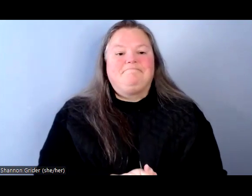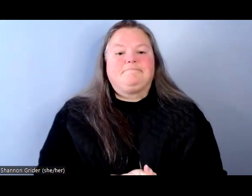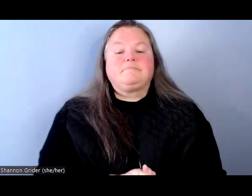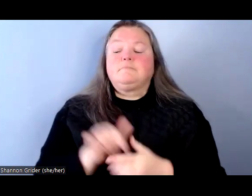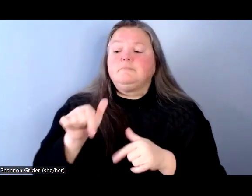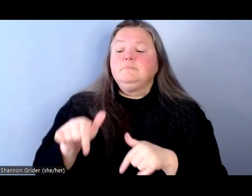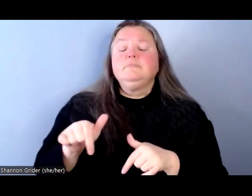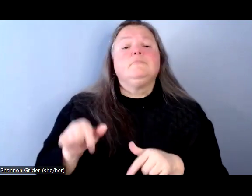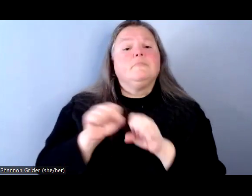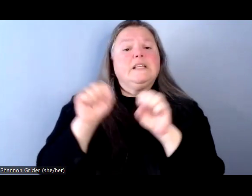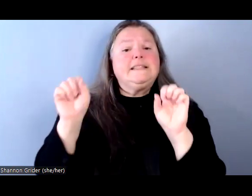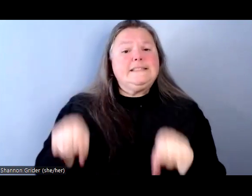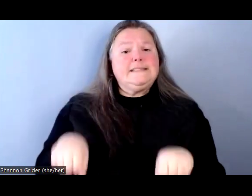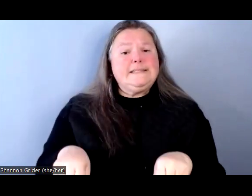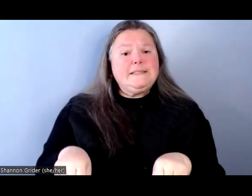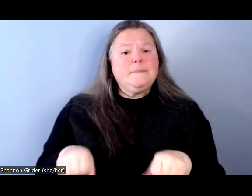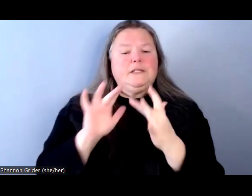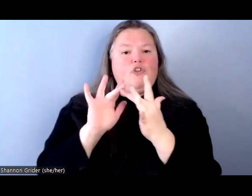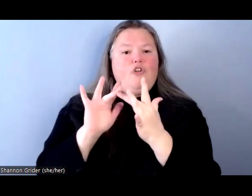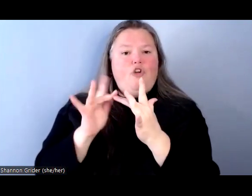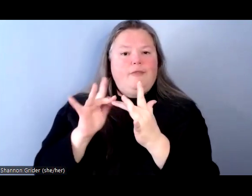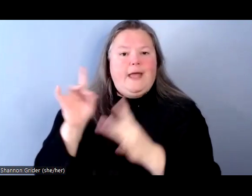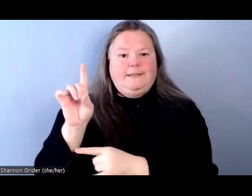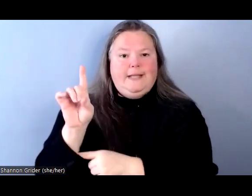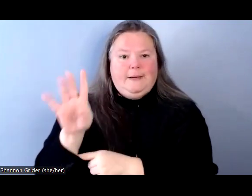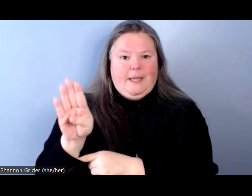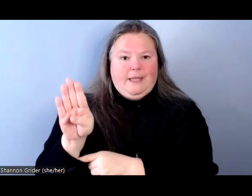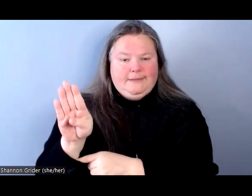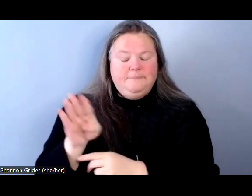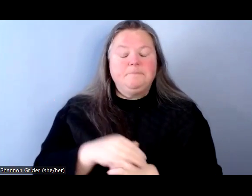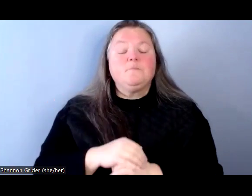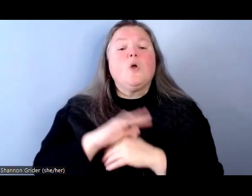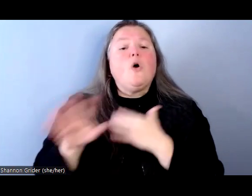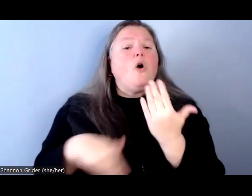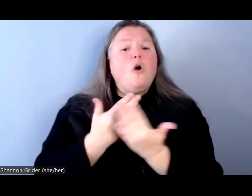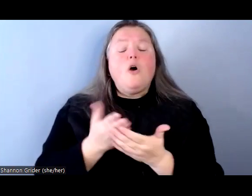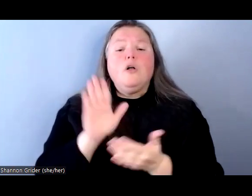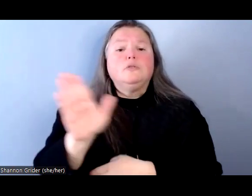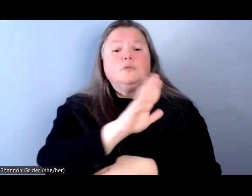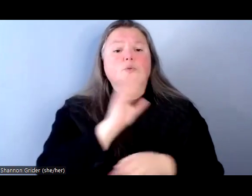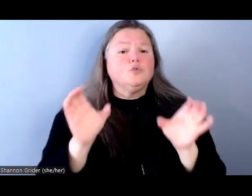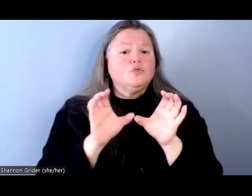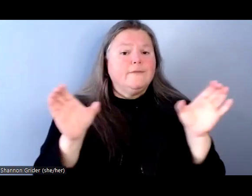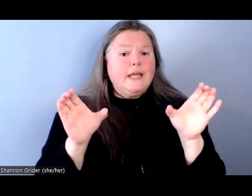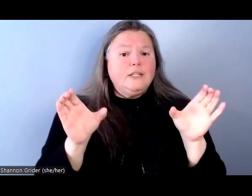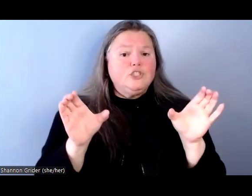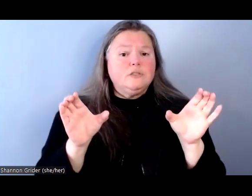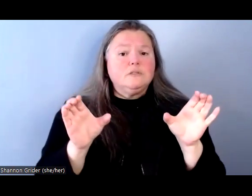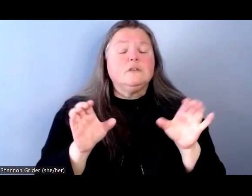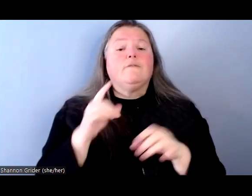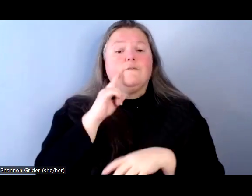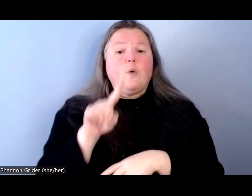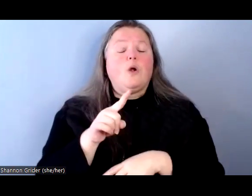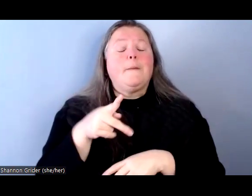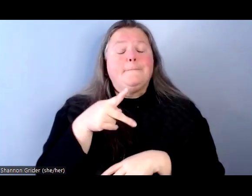This system is an online database where all certifications for